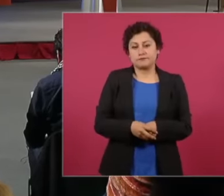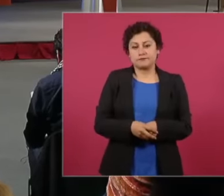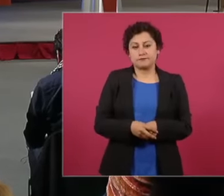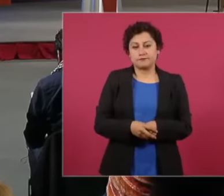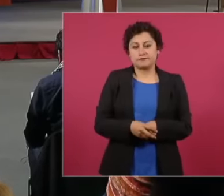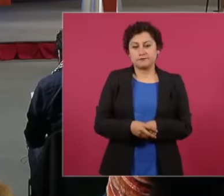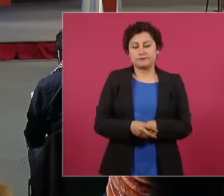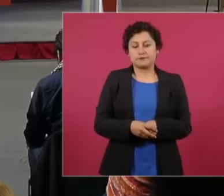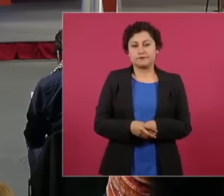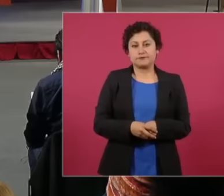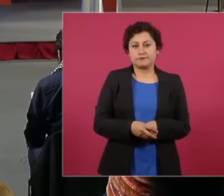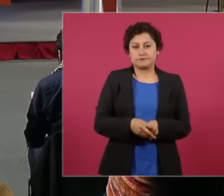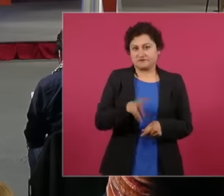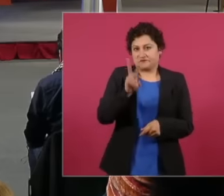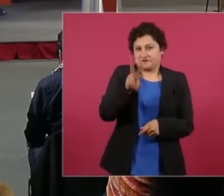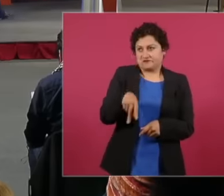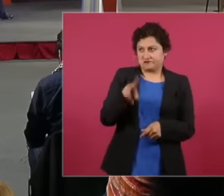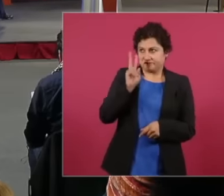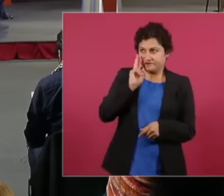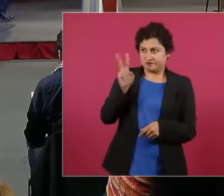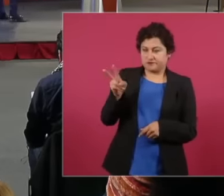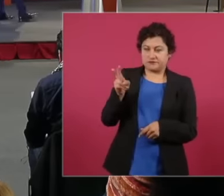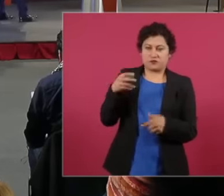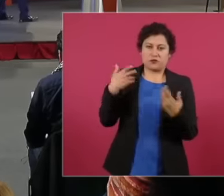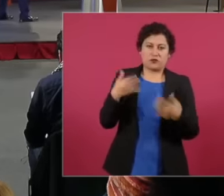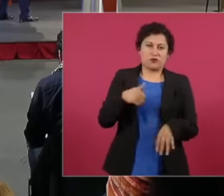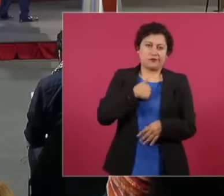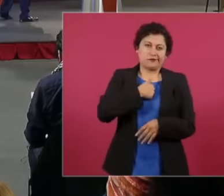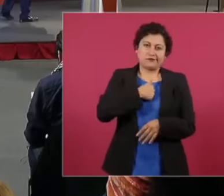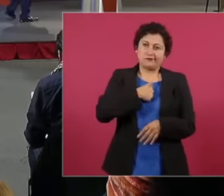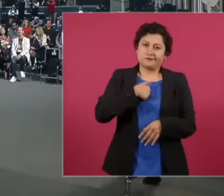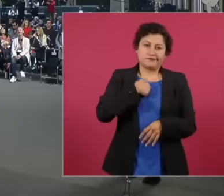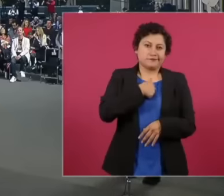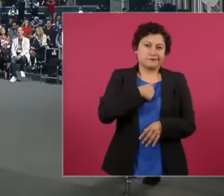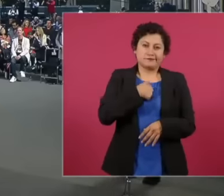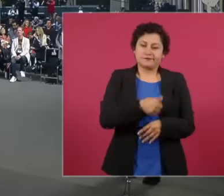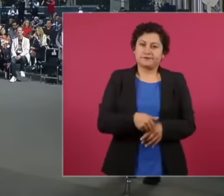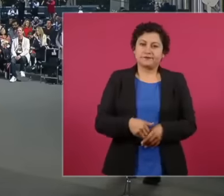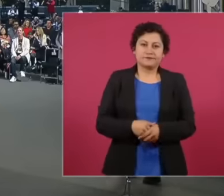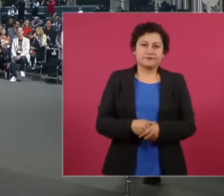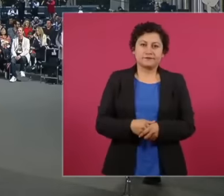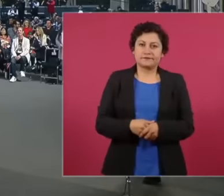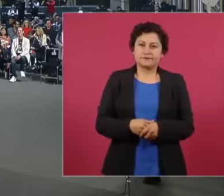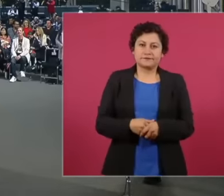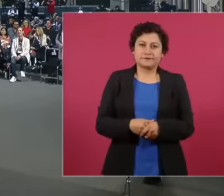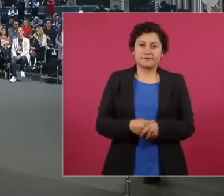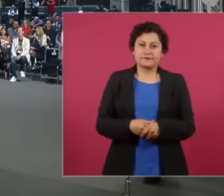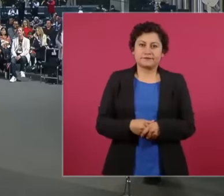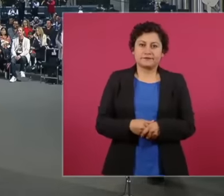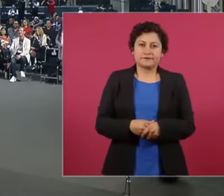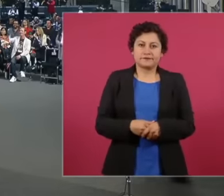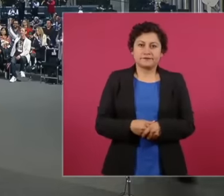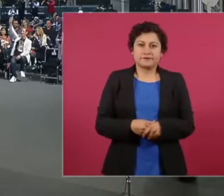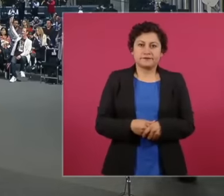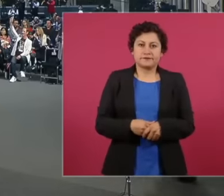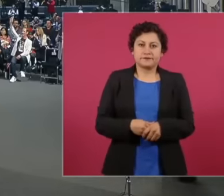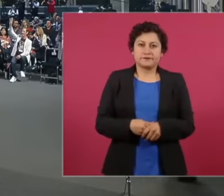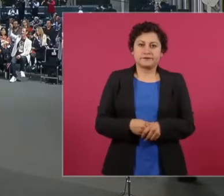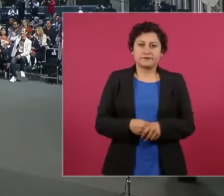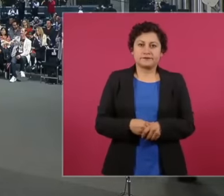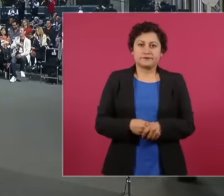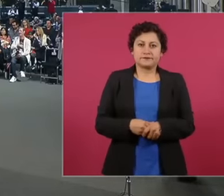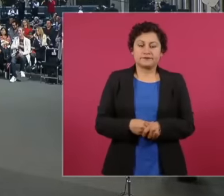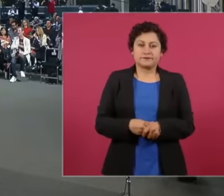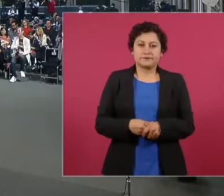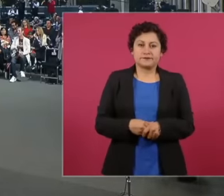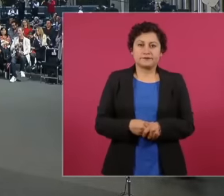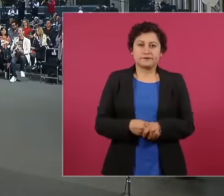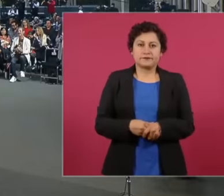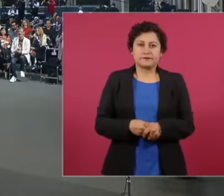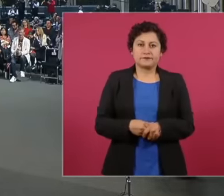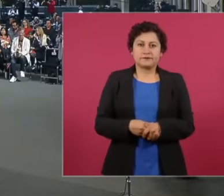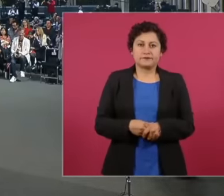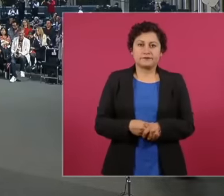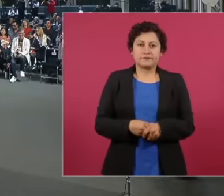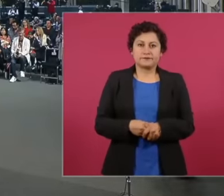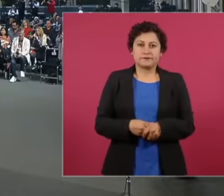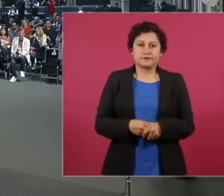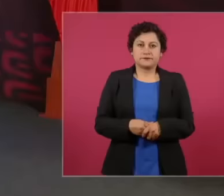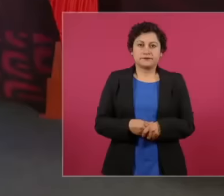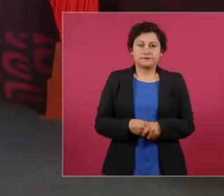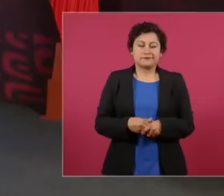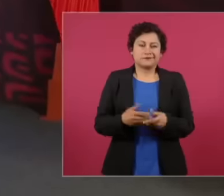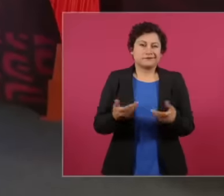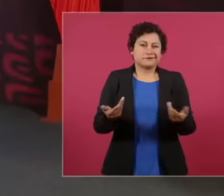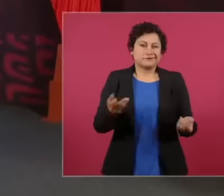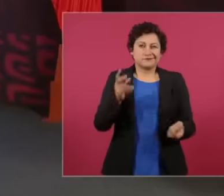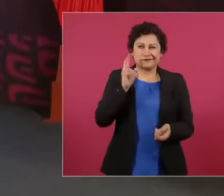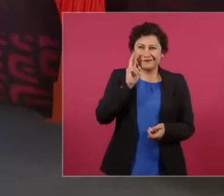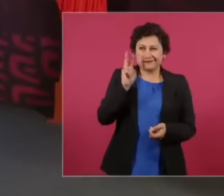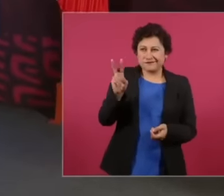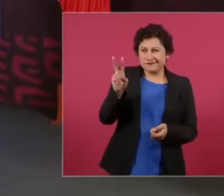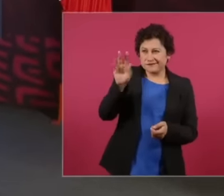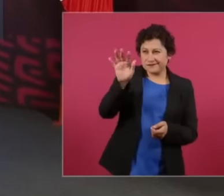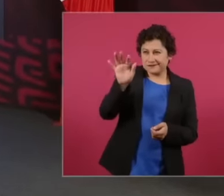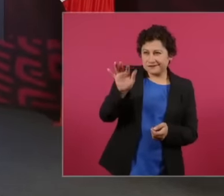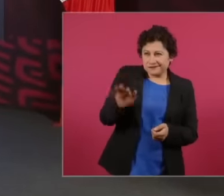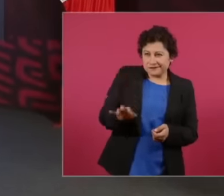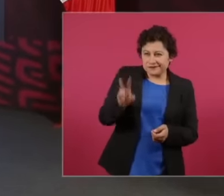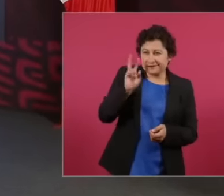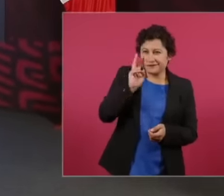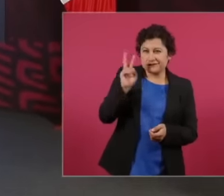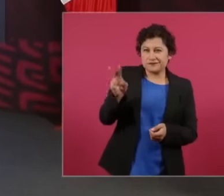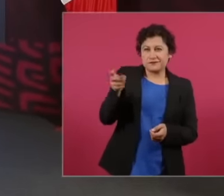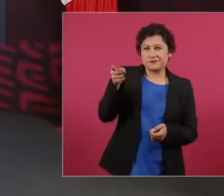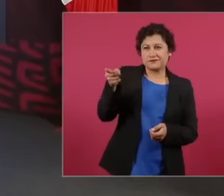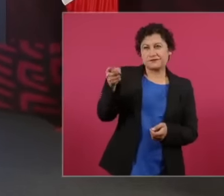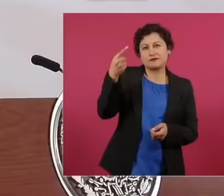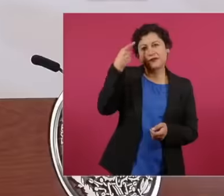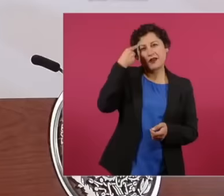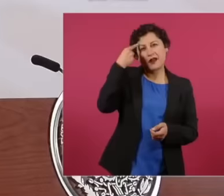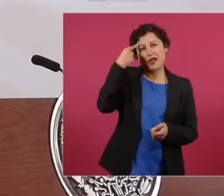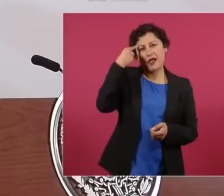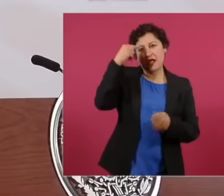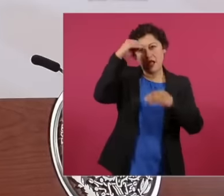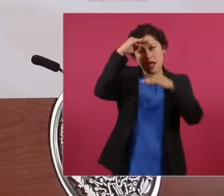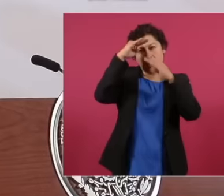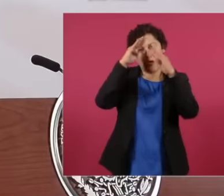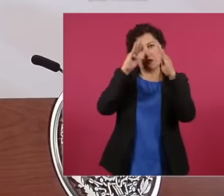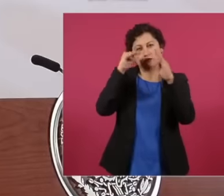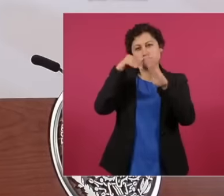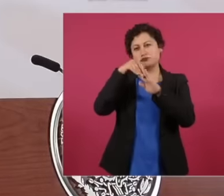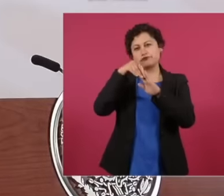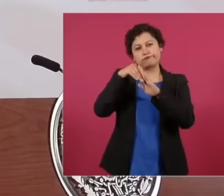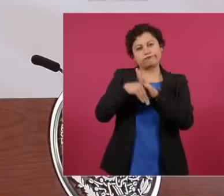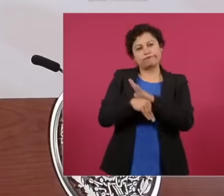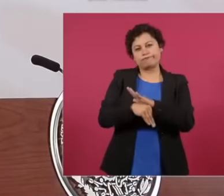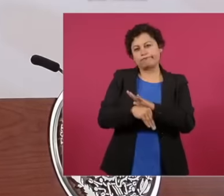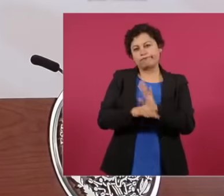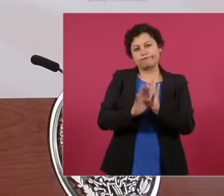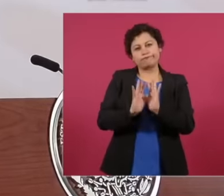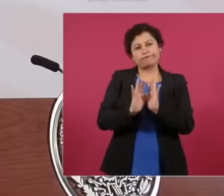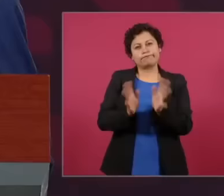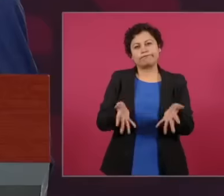regrettable this is the decadence of conservative thought and at the same time I am very happy